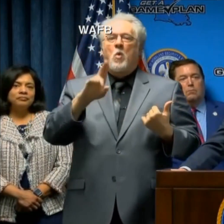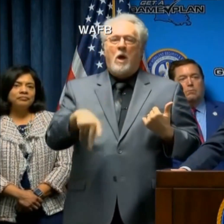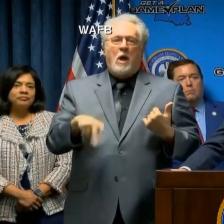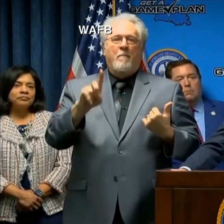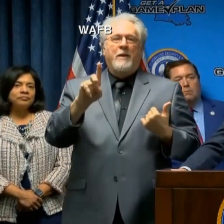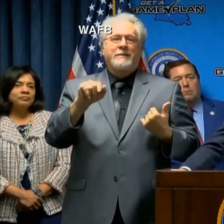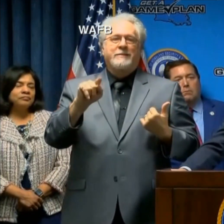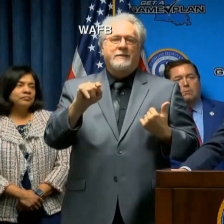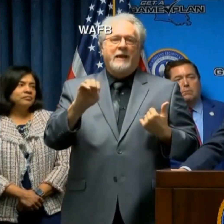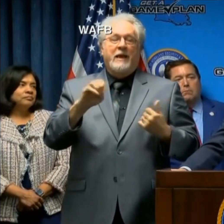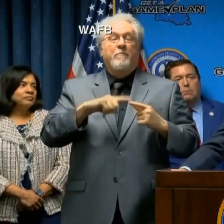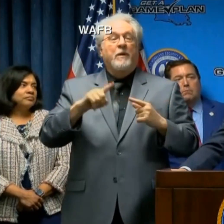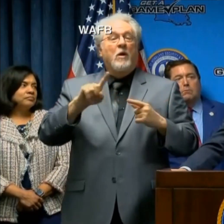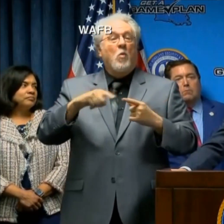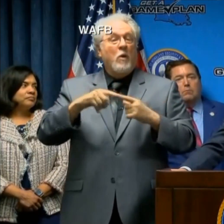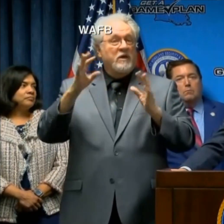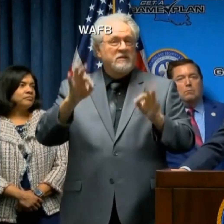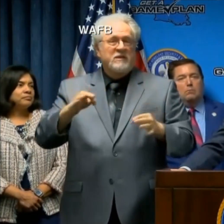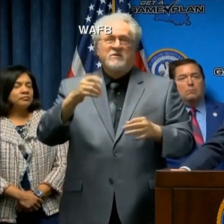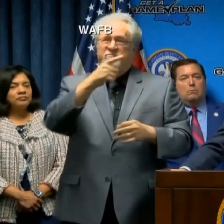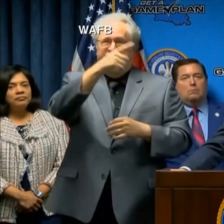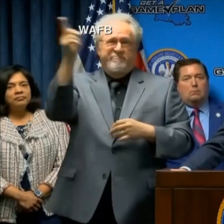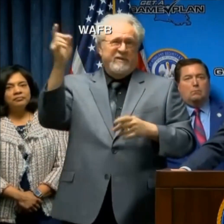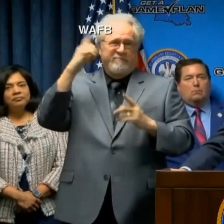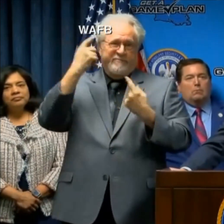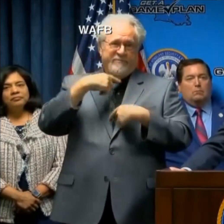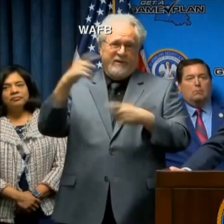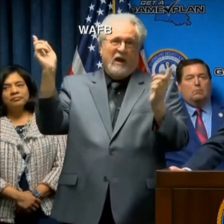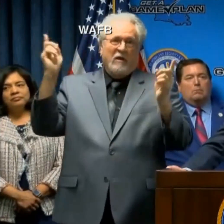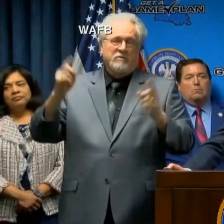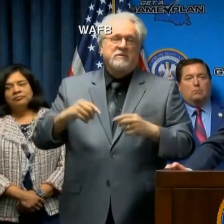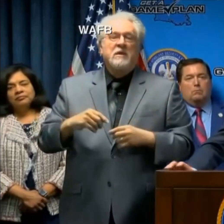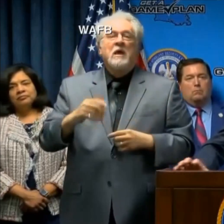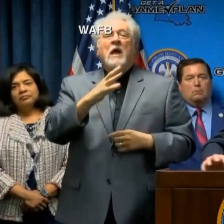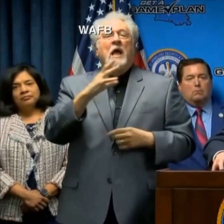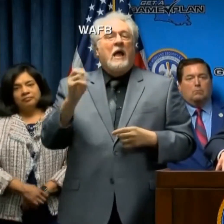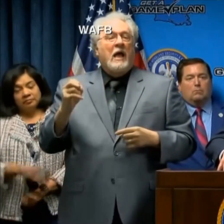decisions are made they will be announced timely and again I think that